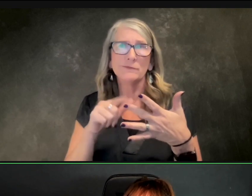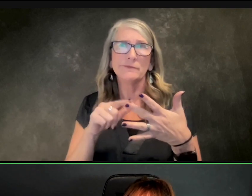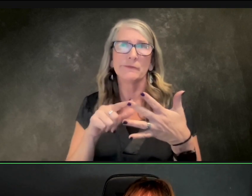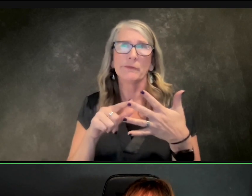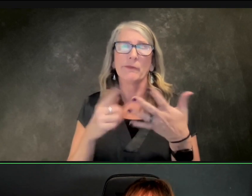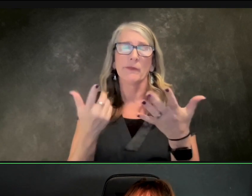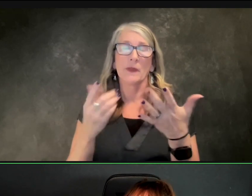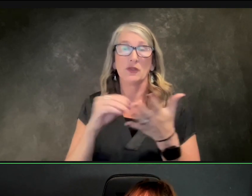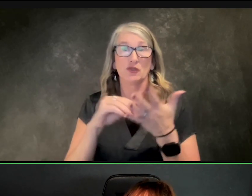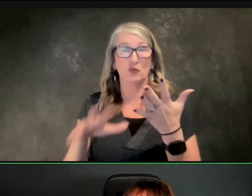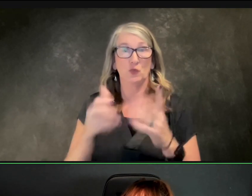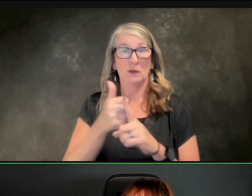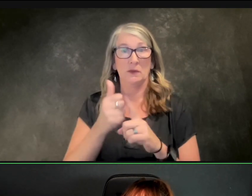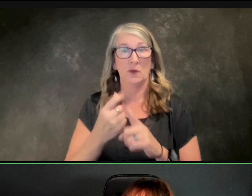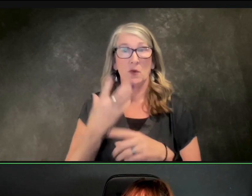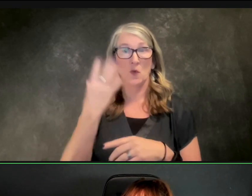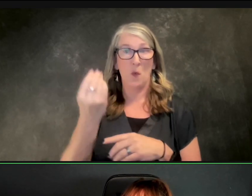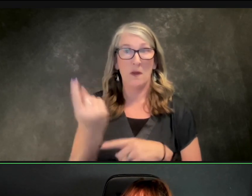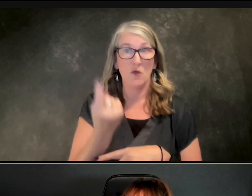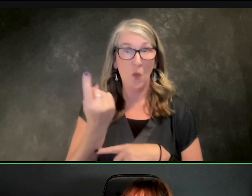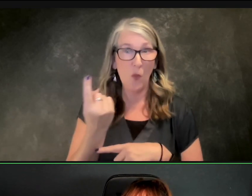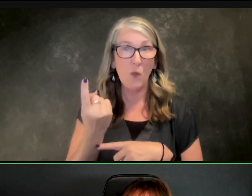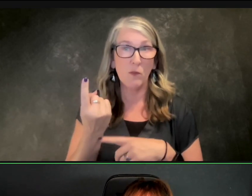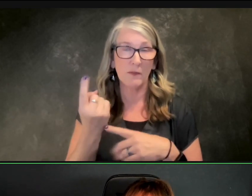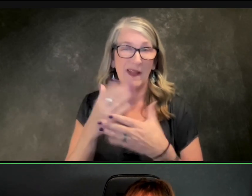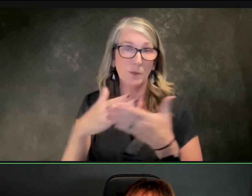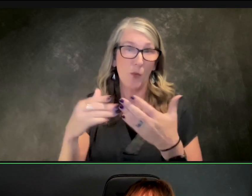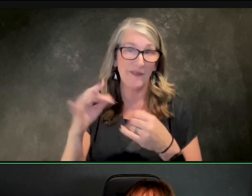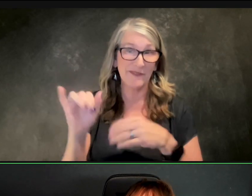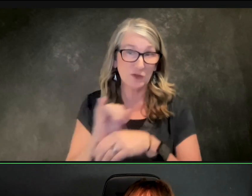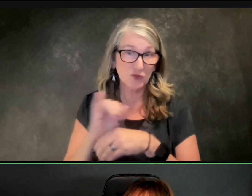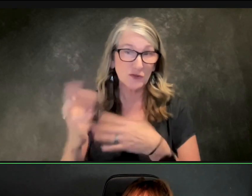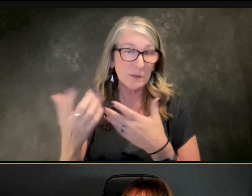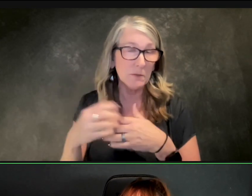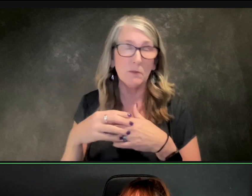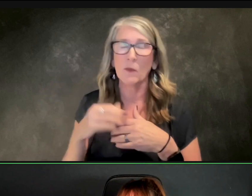and scheduling for that. The next key question is, who?